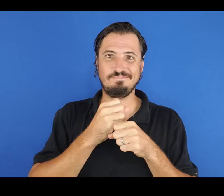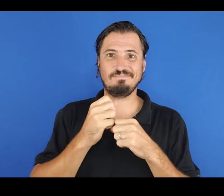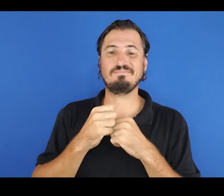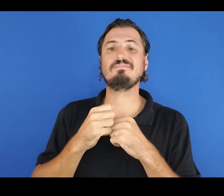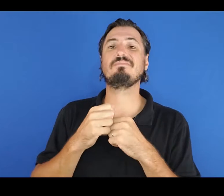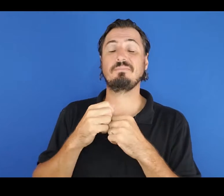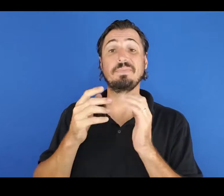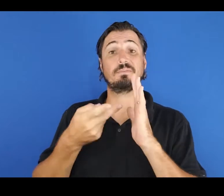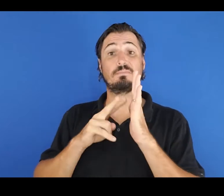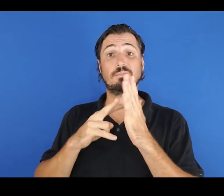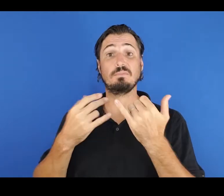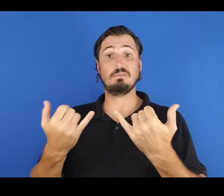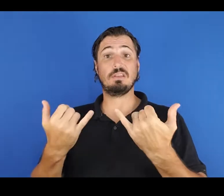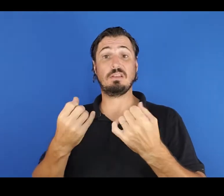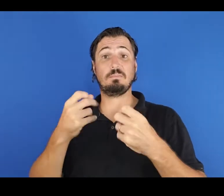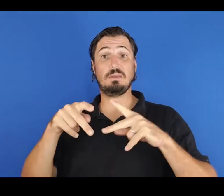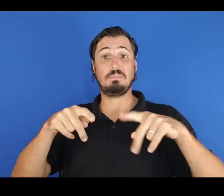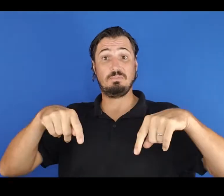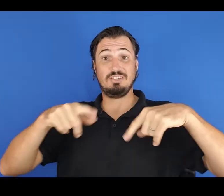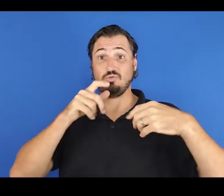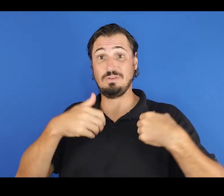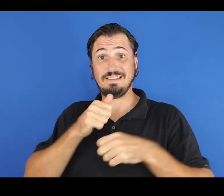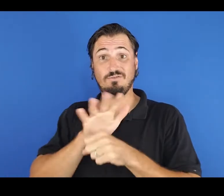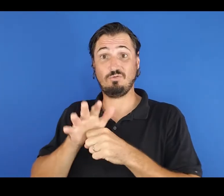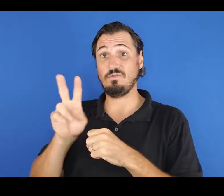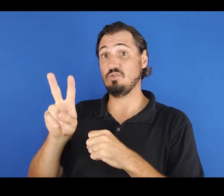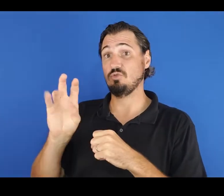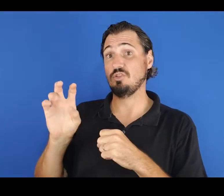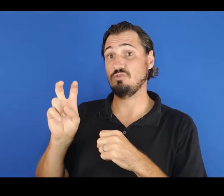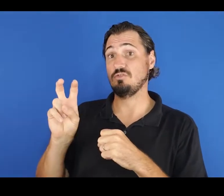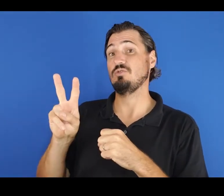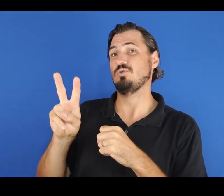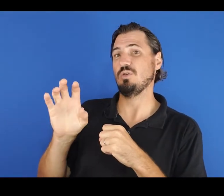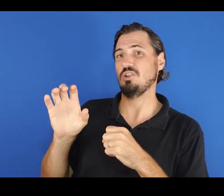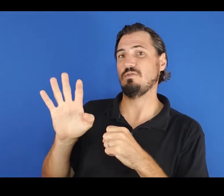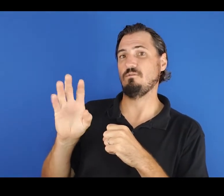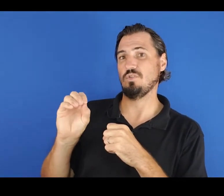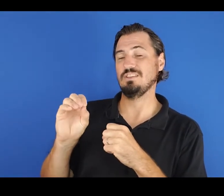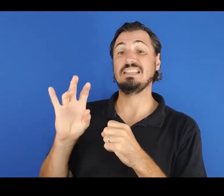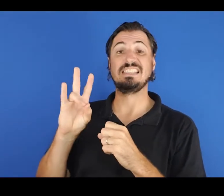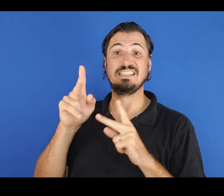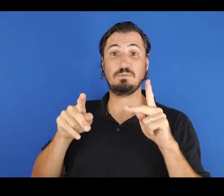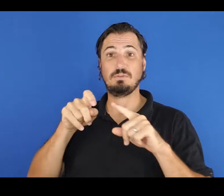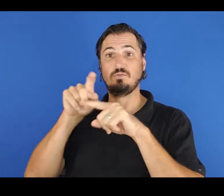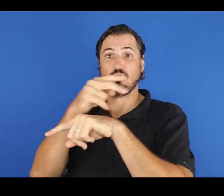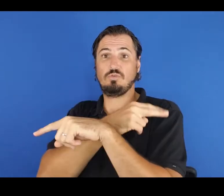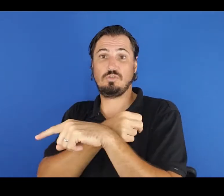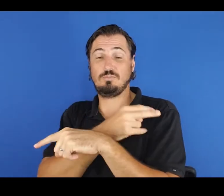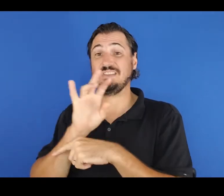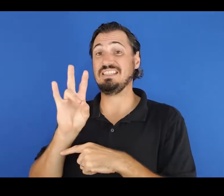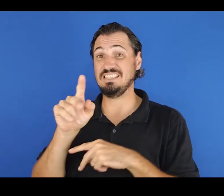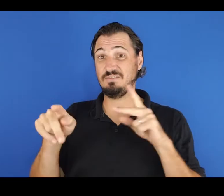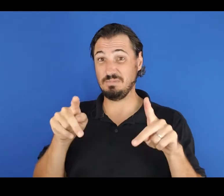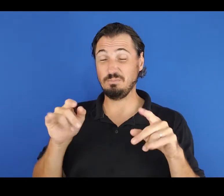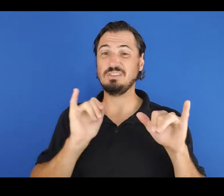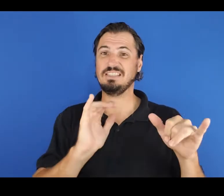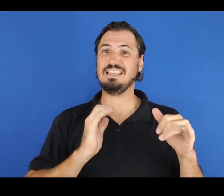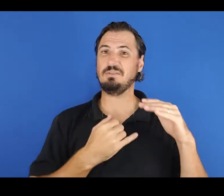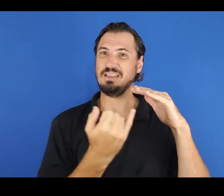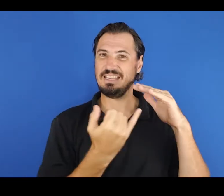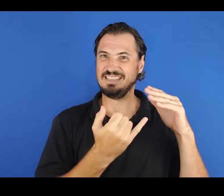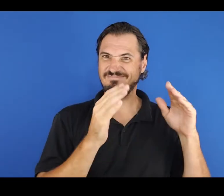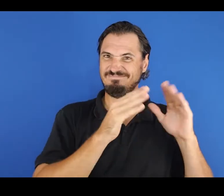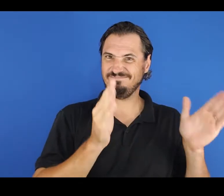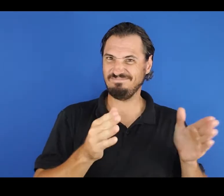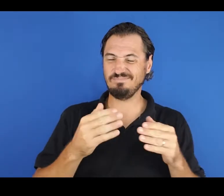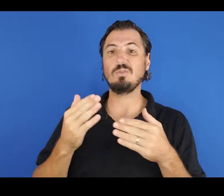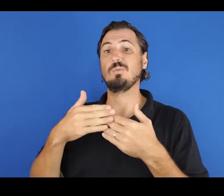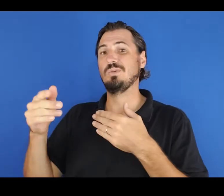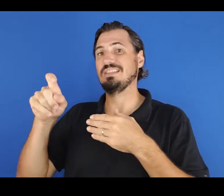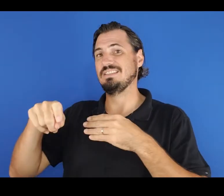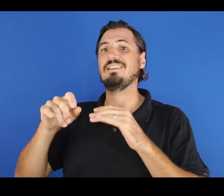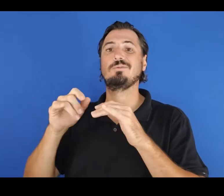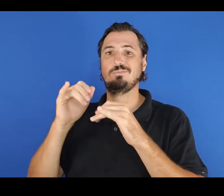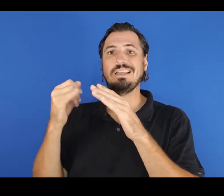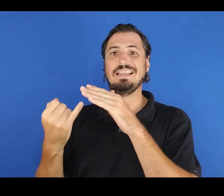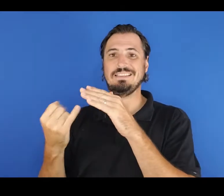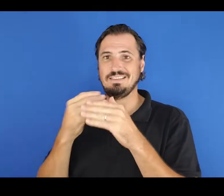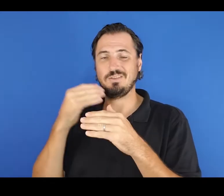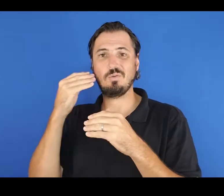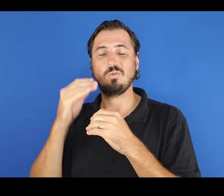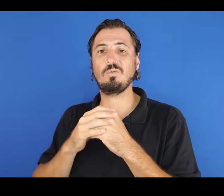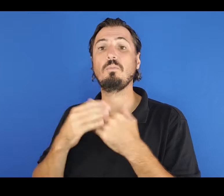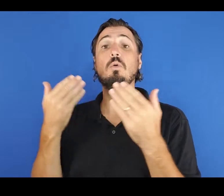This brings the number of active cases to 240, with seven hospitalized. Seven people are in our isolation facility, and the rest are directed to isolate at home. Close contacts are being identified,